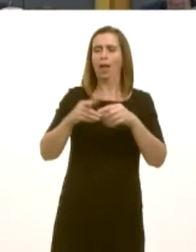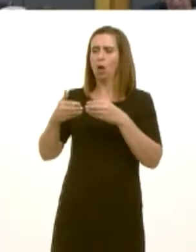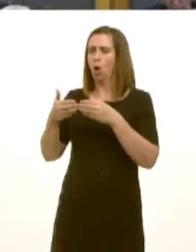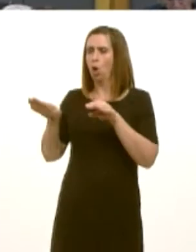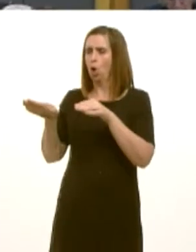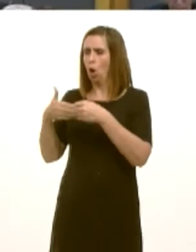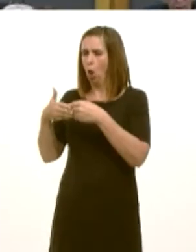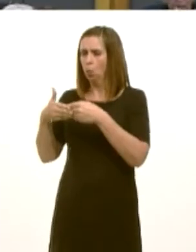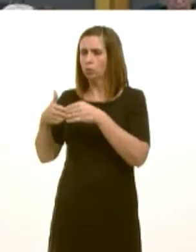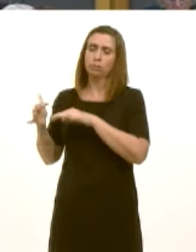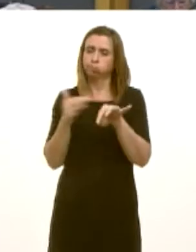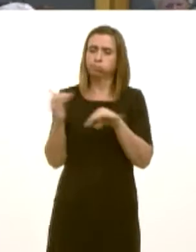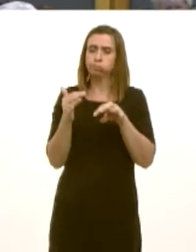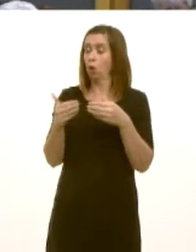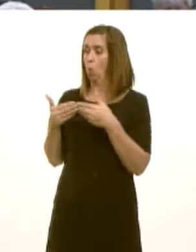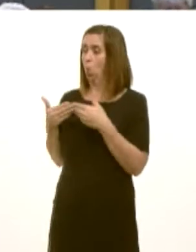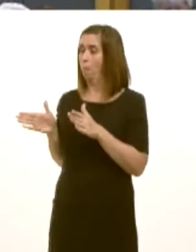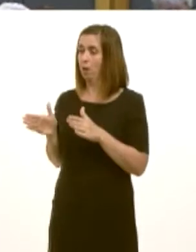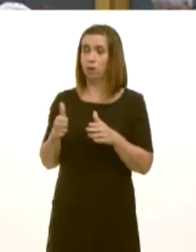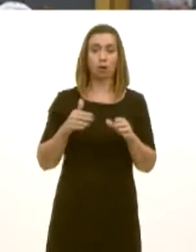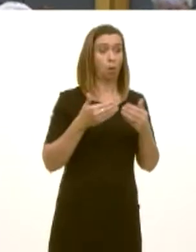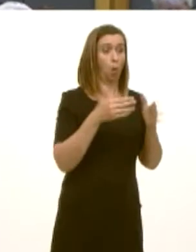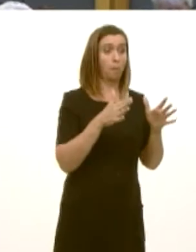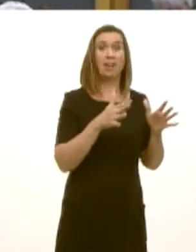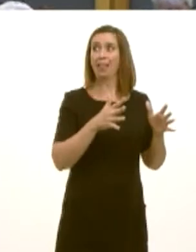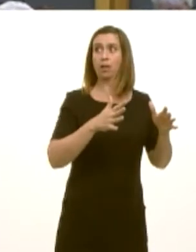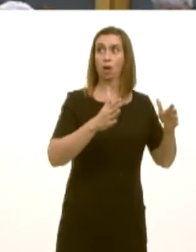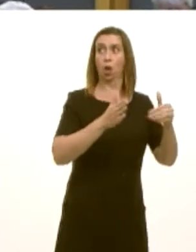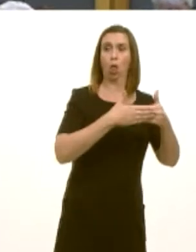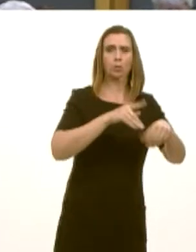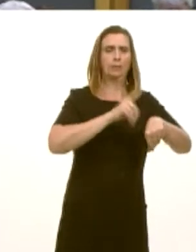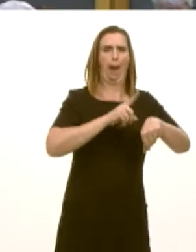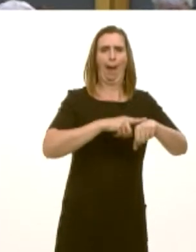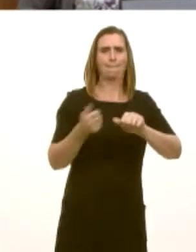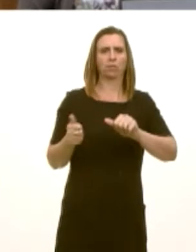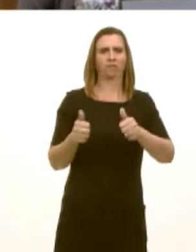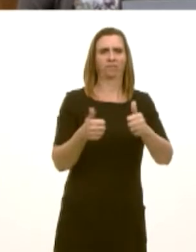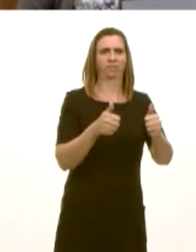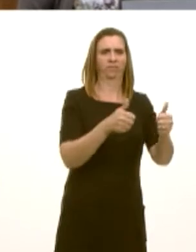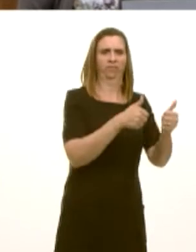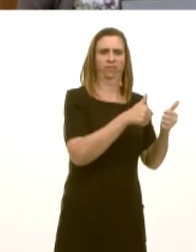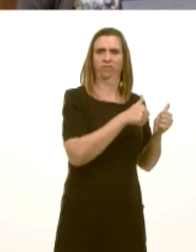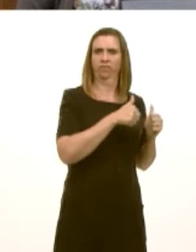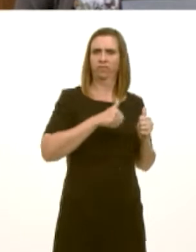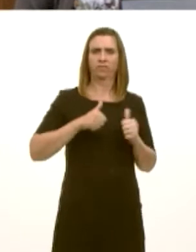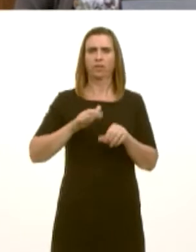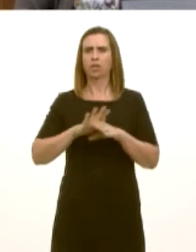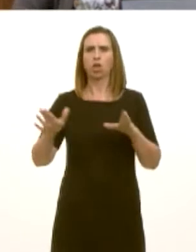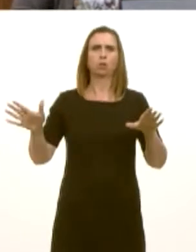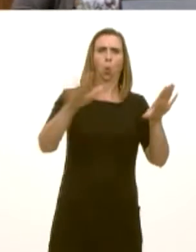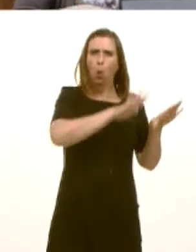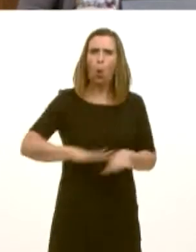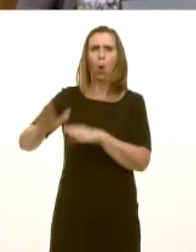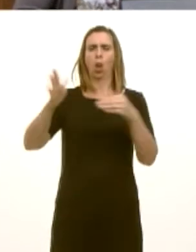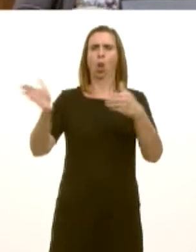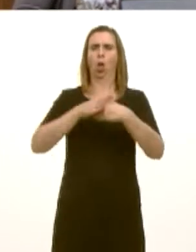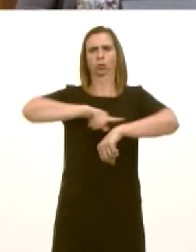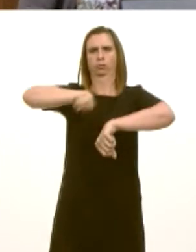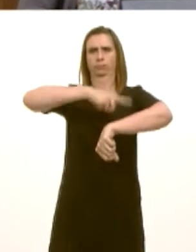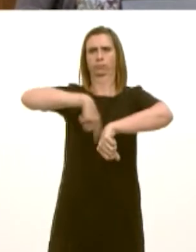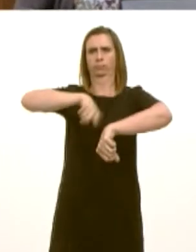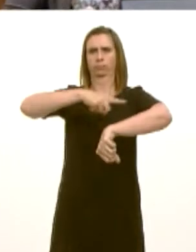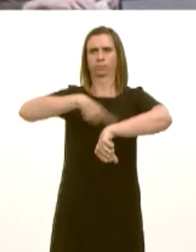Itís never the case that itís too early to start consultation and too early to start